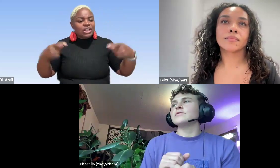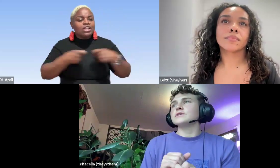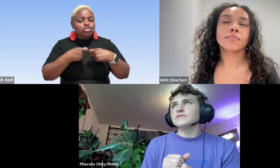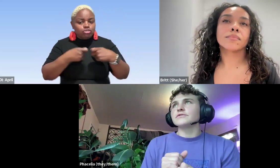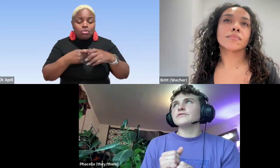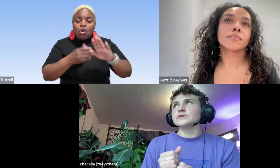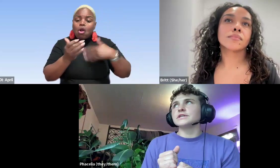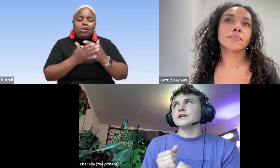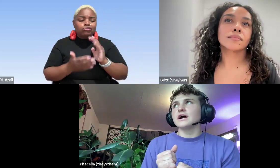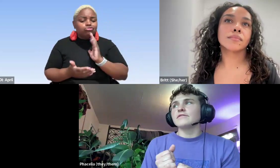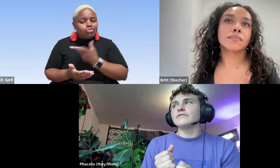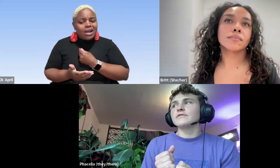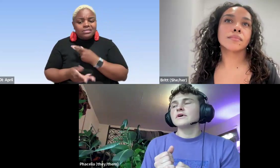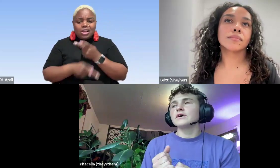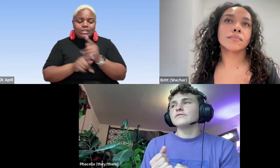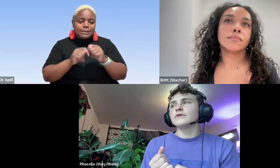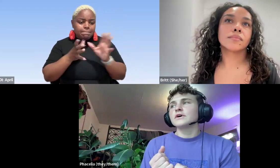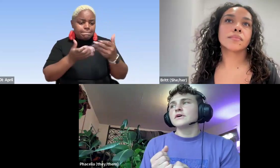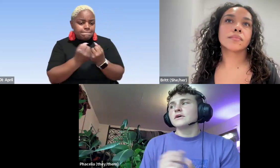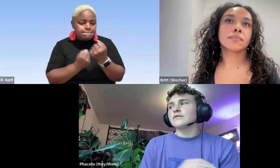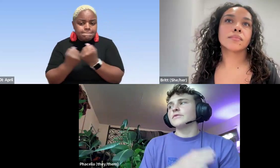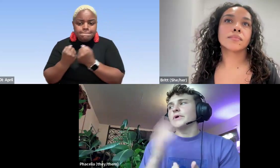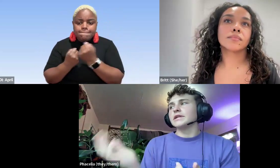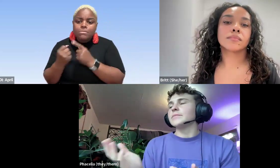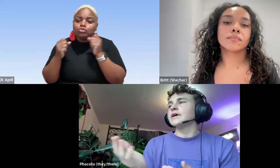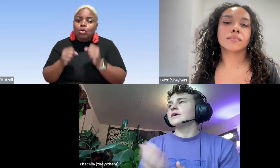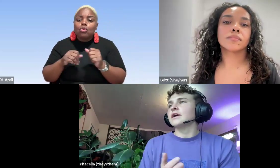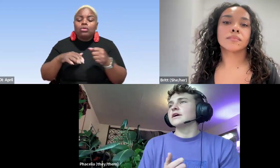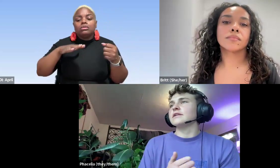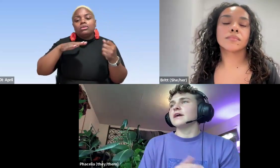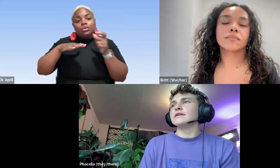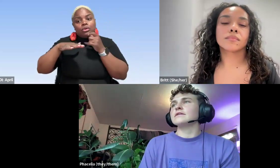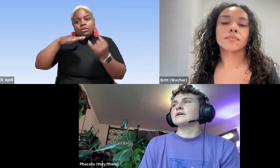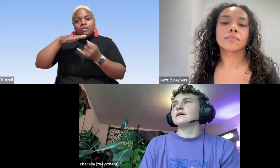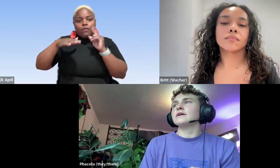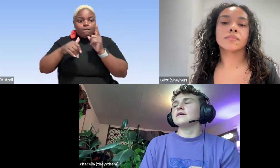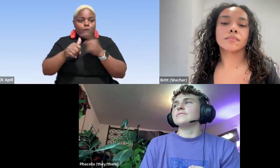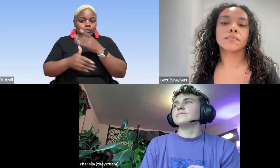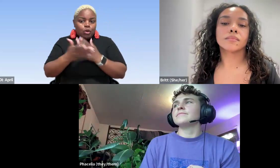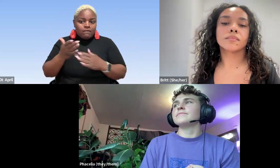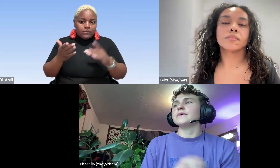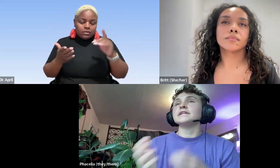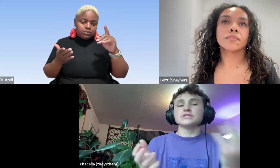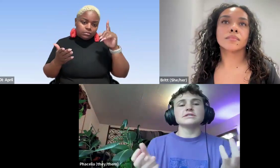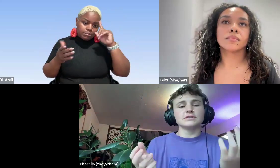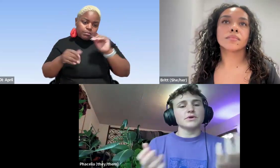quarantined for the first year and a half of, of the pandemic. And that, um, in addition to